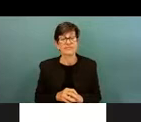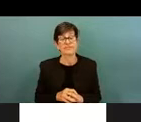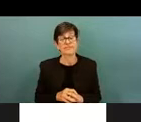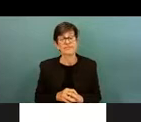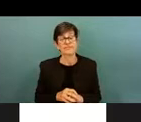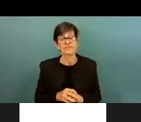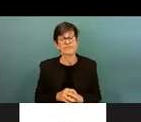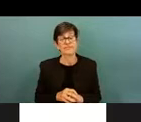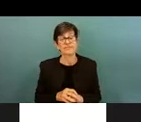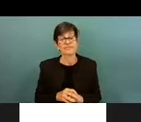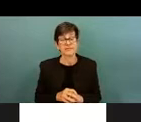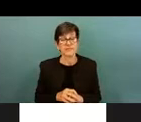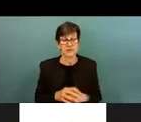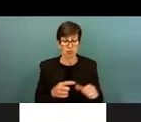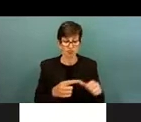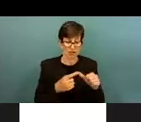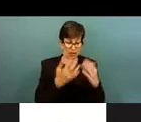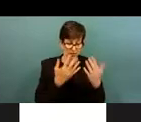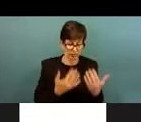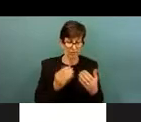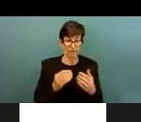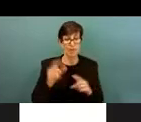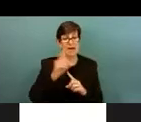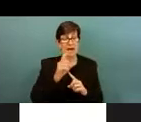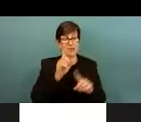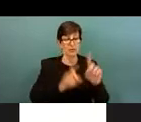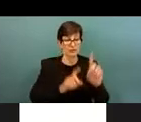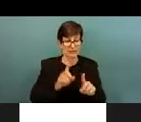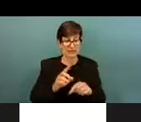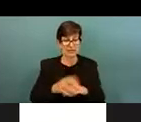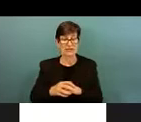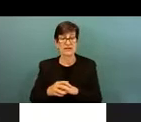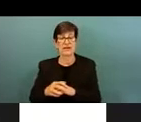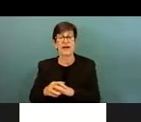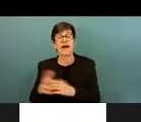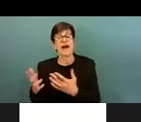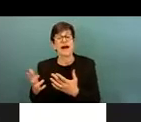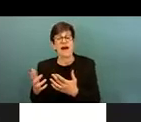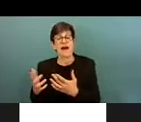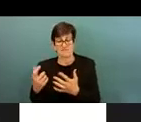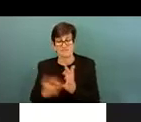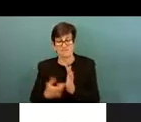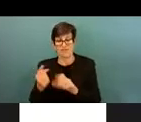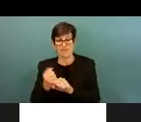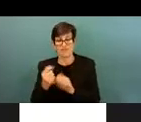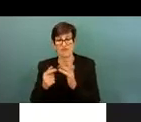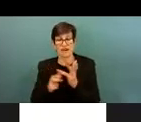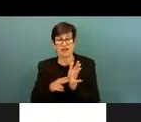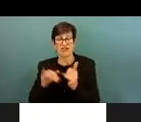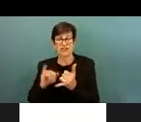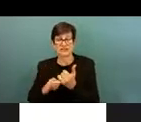the results we see in capital cities and those in the regions. So there is still a significant